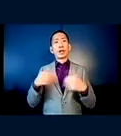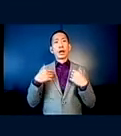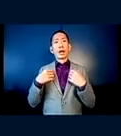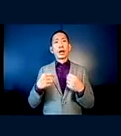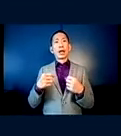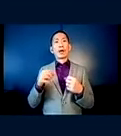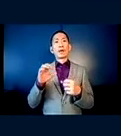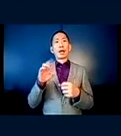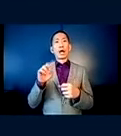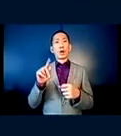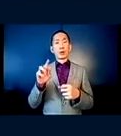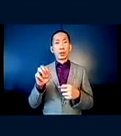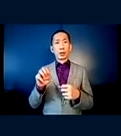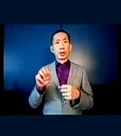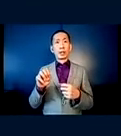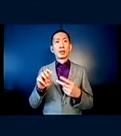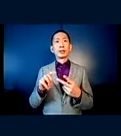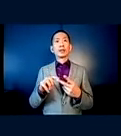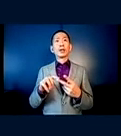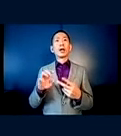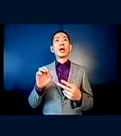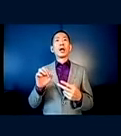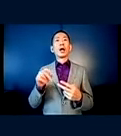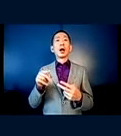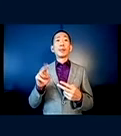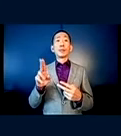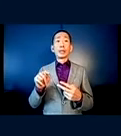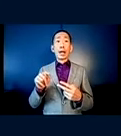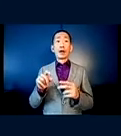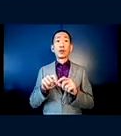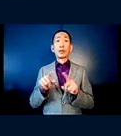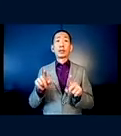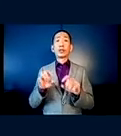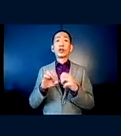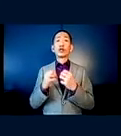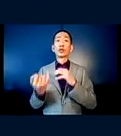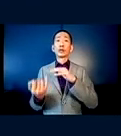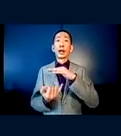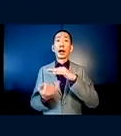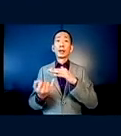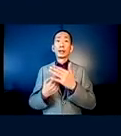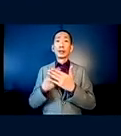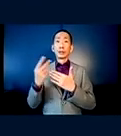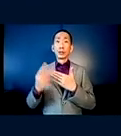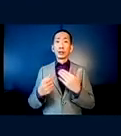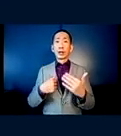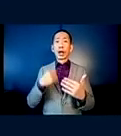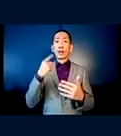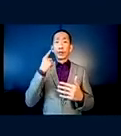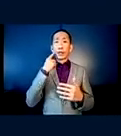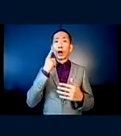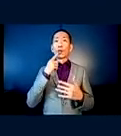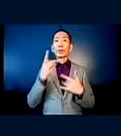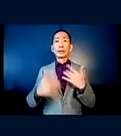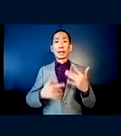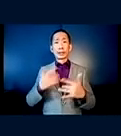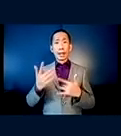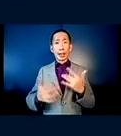PUBLICATIONS TO DATE, ENVIRONMENTAL INFLUENCE ON CHILD HEALTH OUTCOMES.